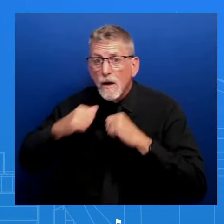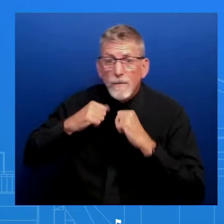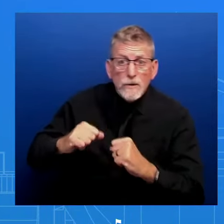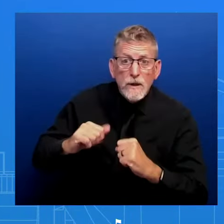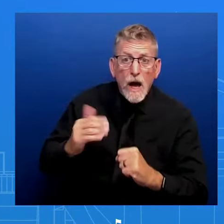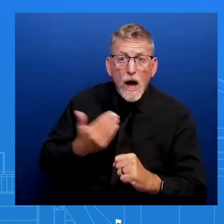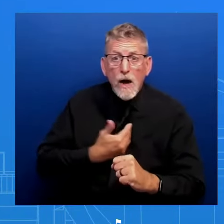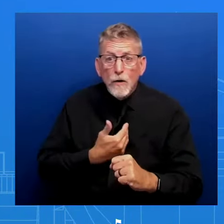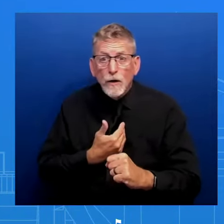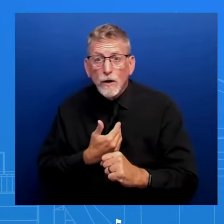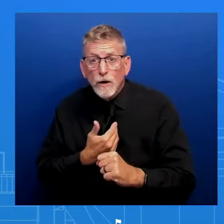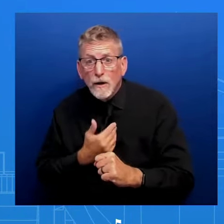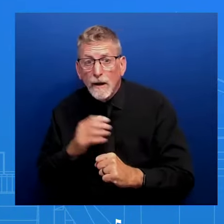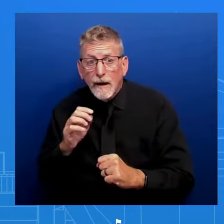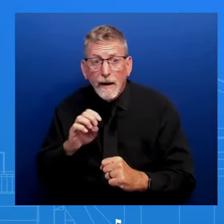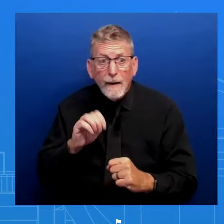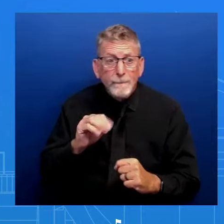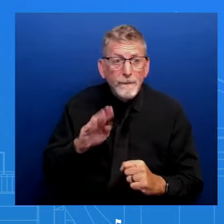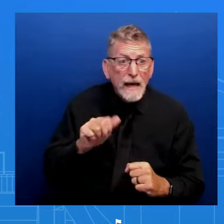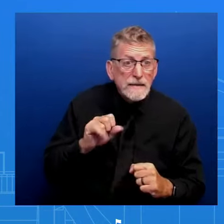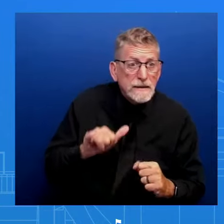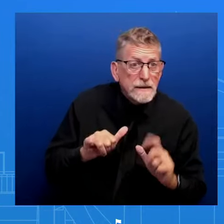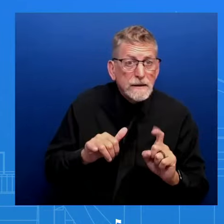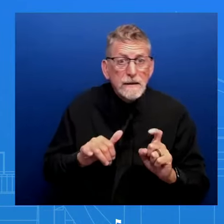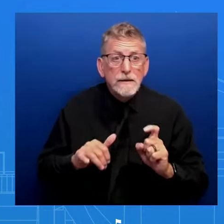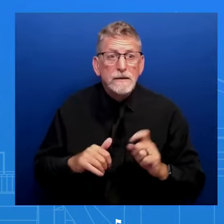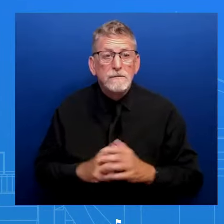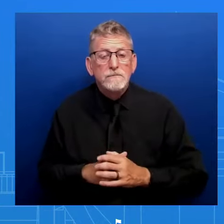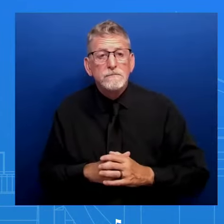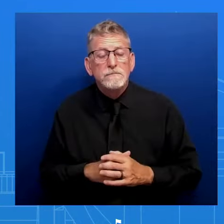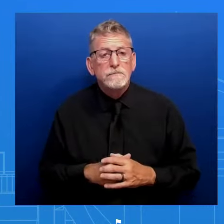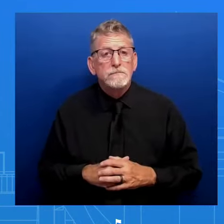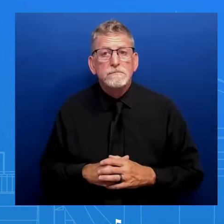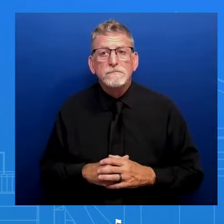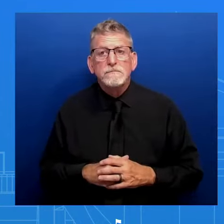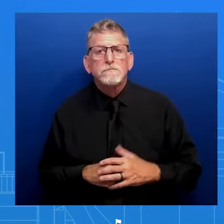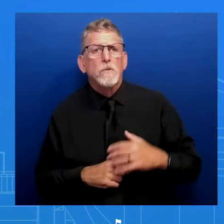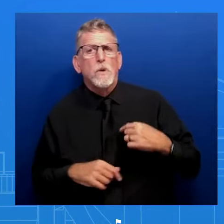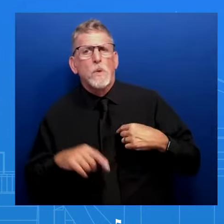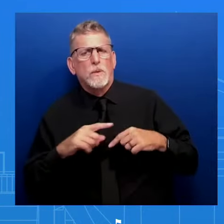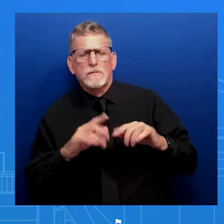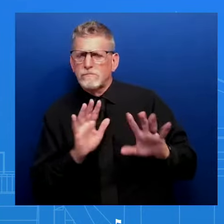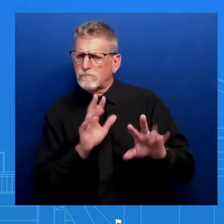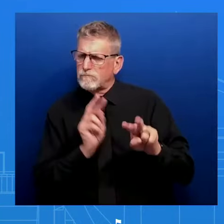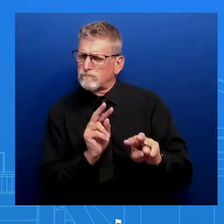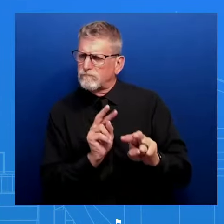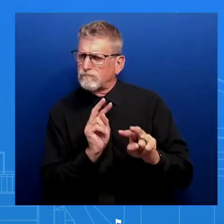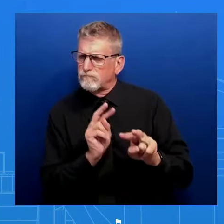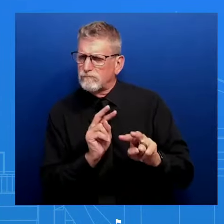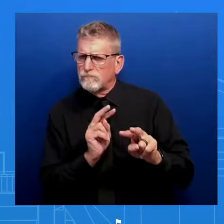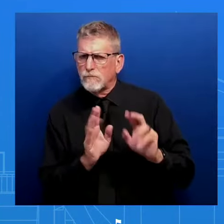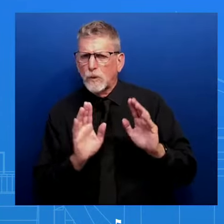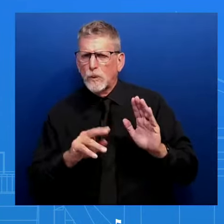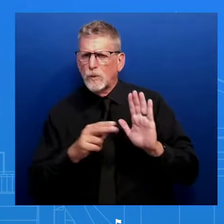We're watching this unfold in near real time, just like you are. It's not entirely clear exactly what's going.